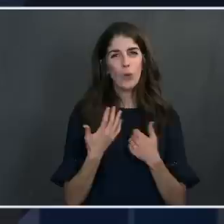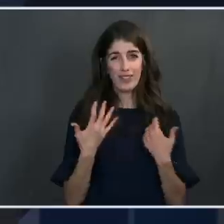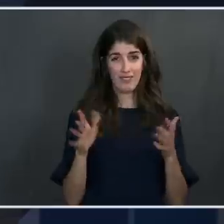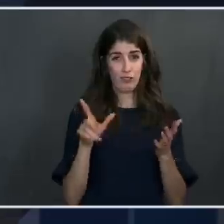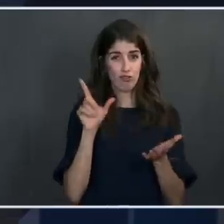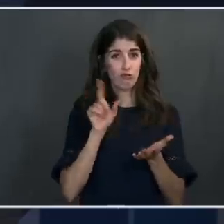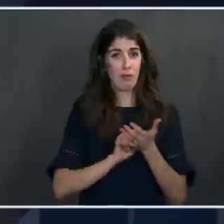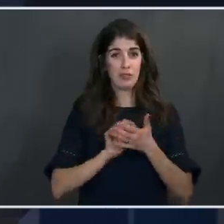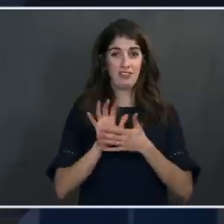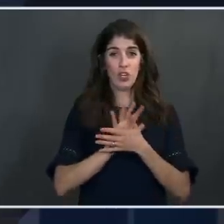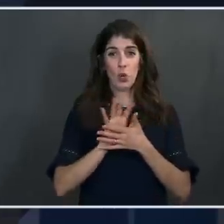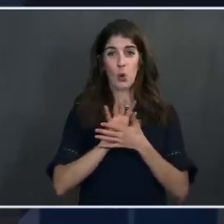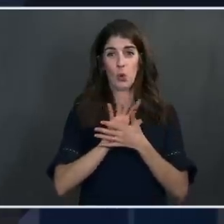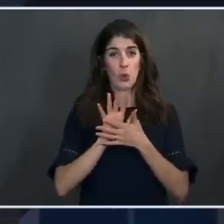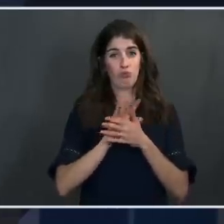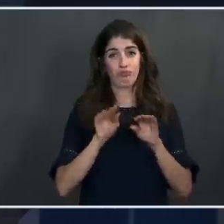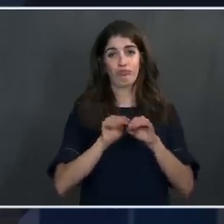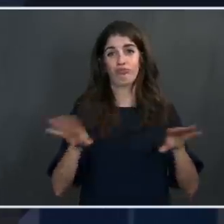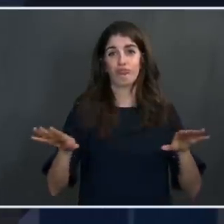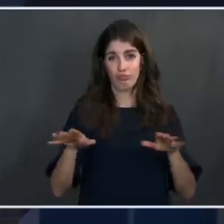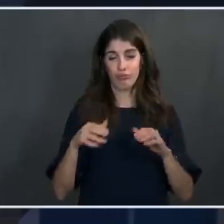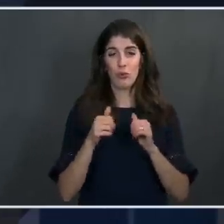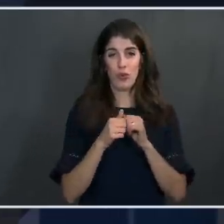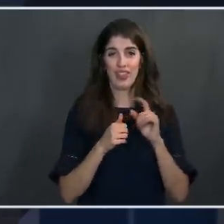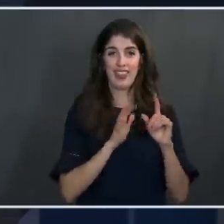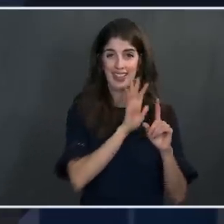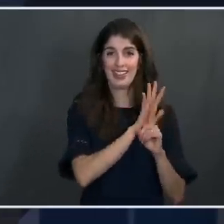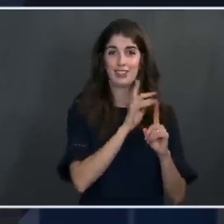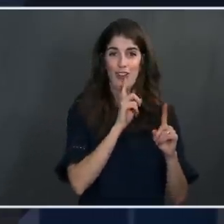of his conversation with the UN Secretary General.